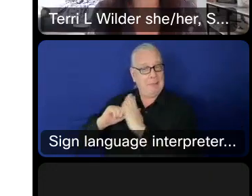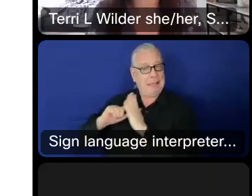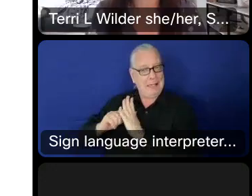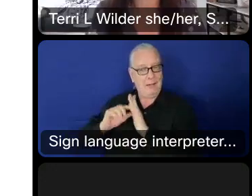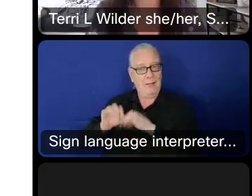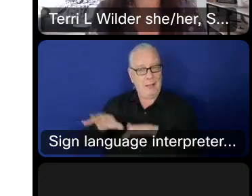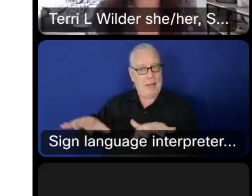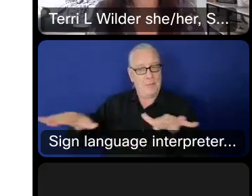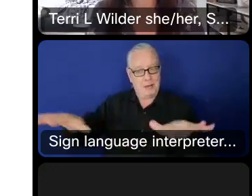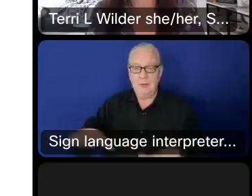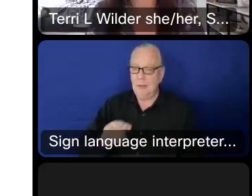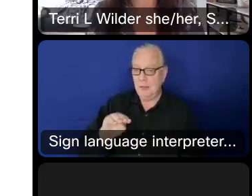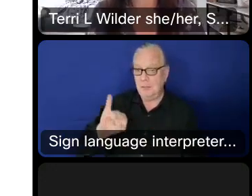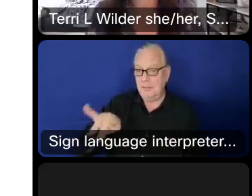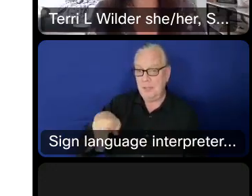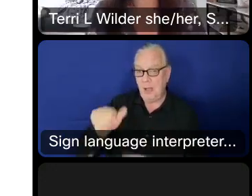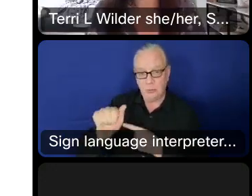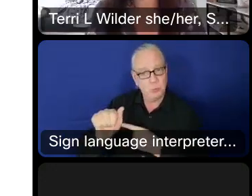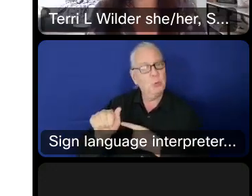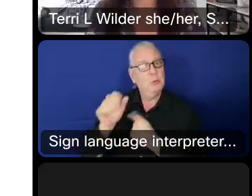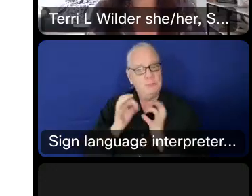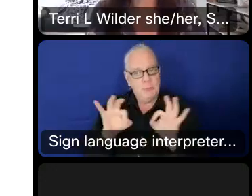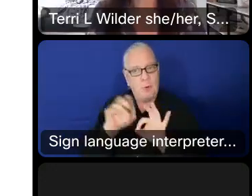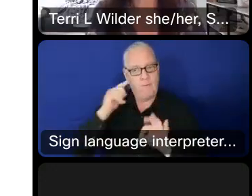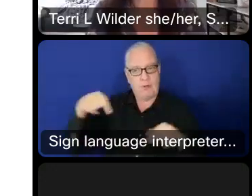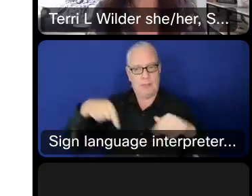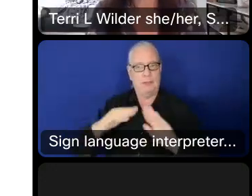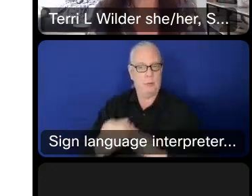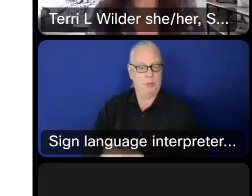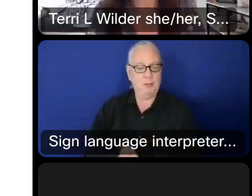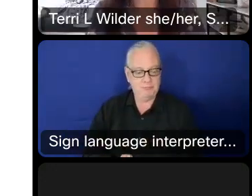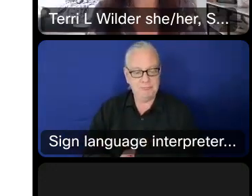community and making sure that their voice was heard and